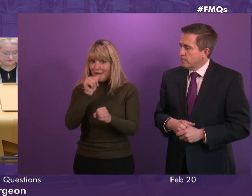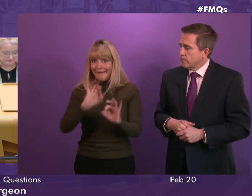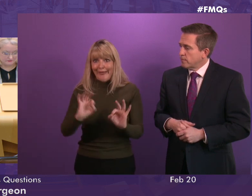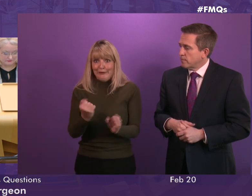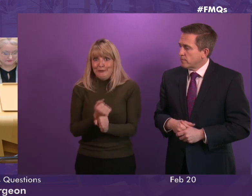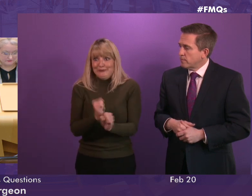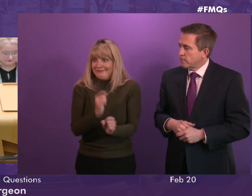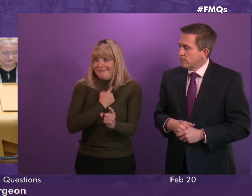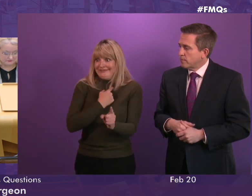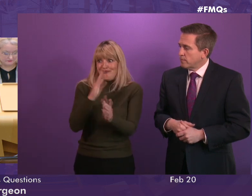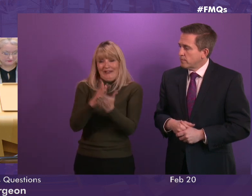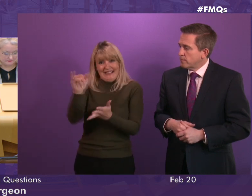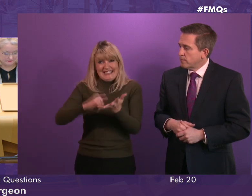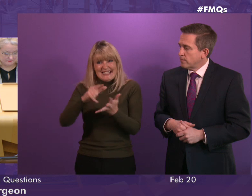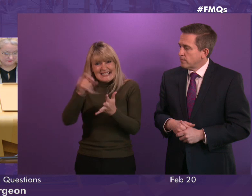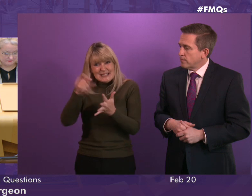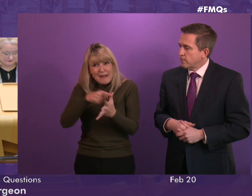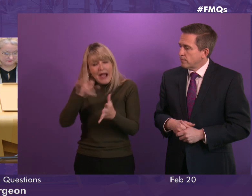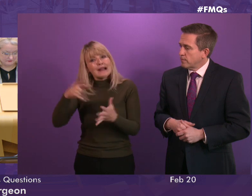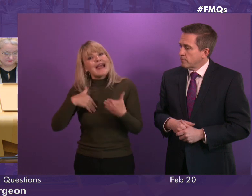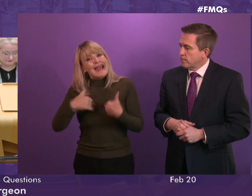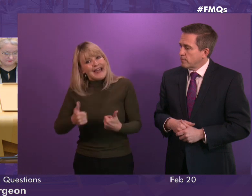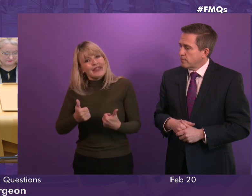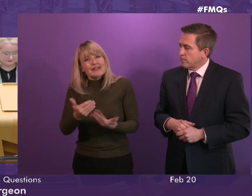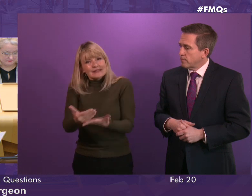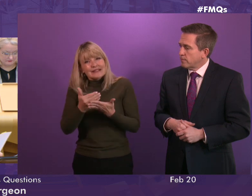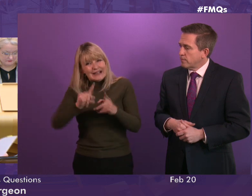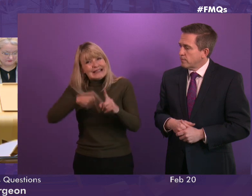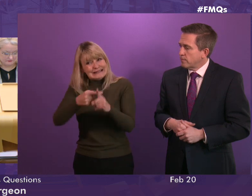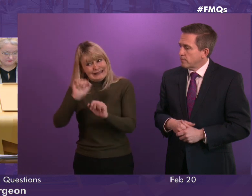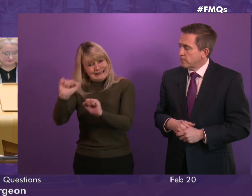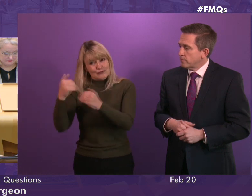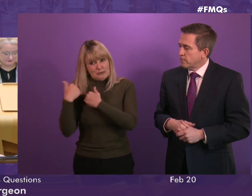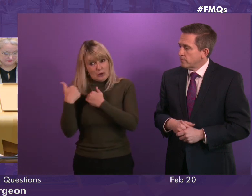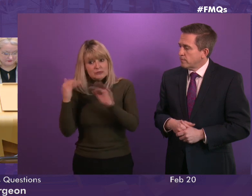rightly, for SEPA and the Health and Safety Executive. However, ministers understand and